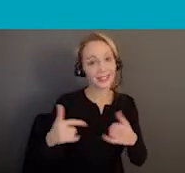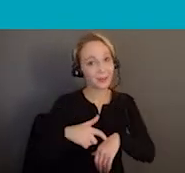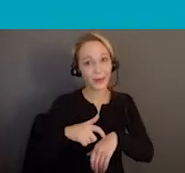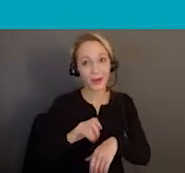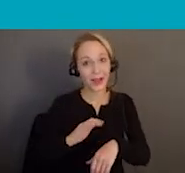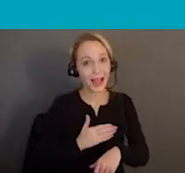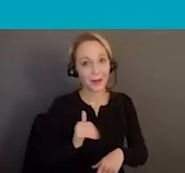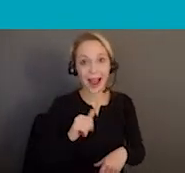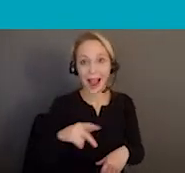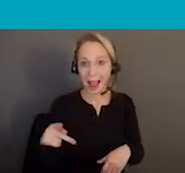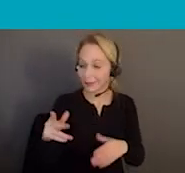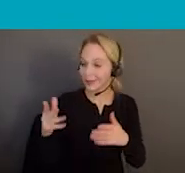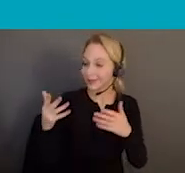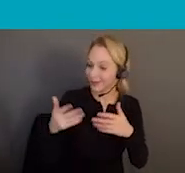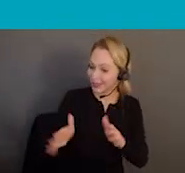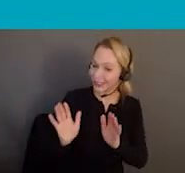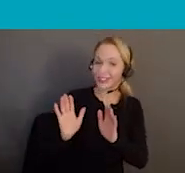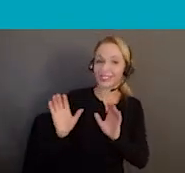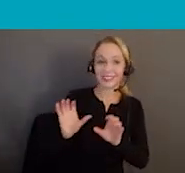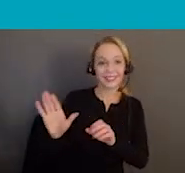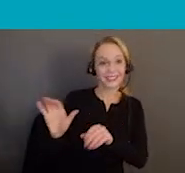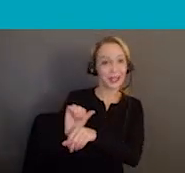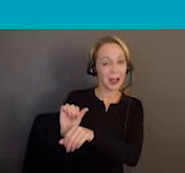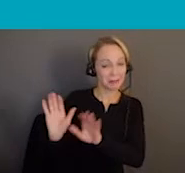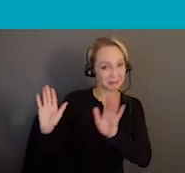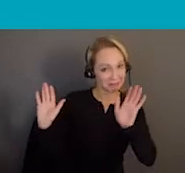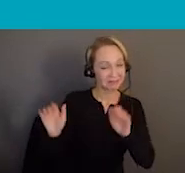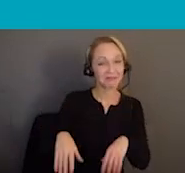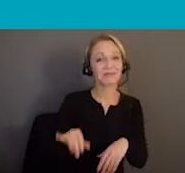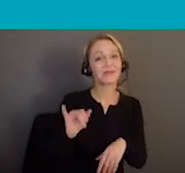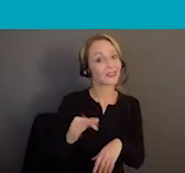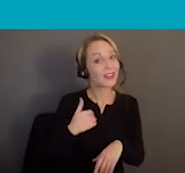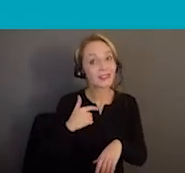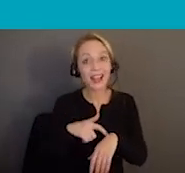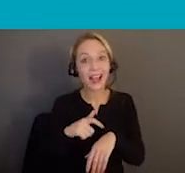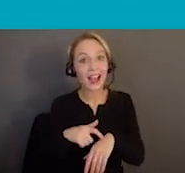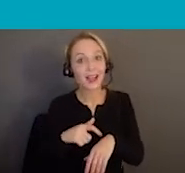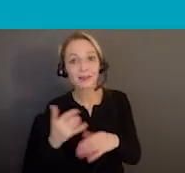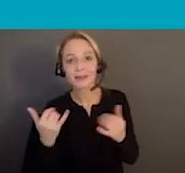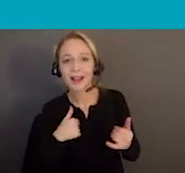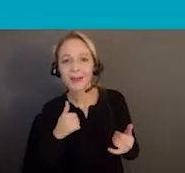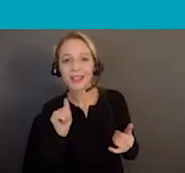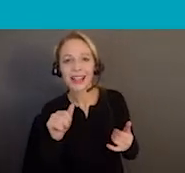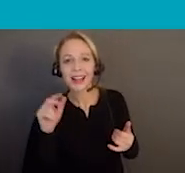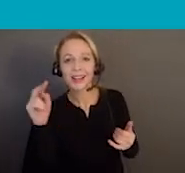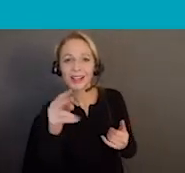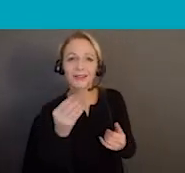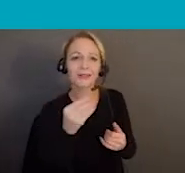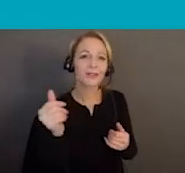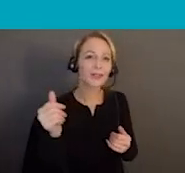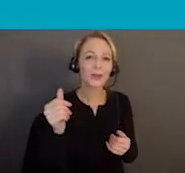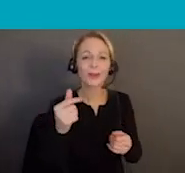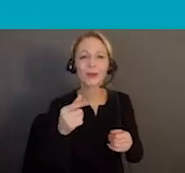AT THIS POINT OUR APP HAS DONE ITS JOB, IF WE HAVE TIME HAVE A LOOK AT A FEW USE CASES.